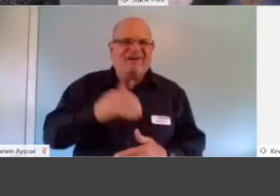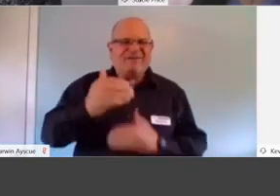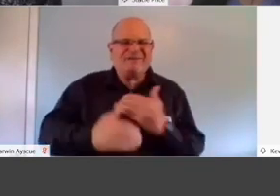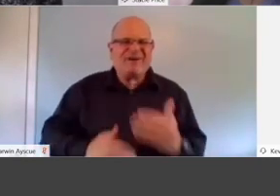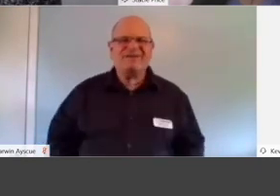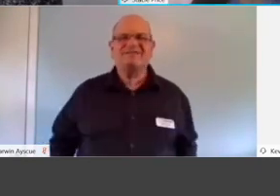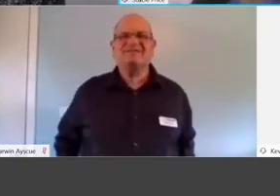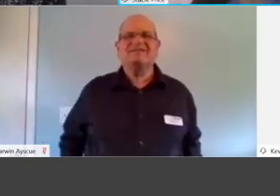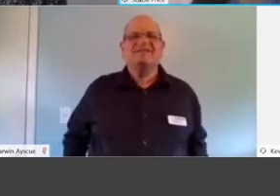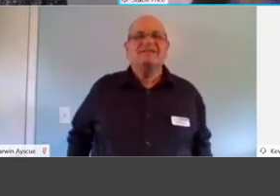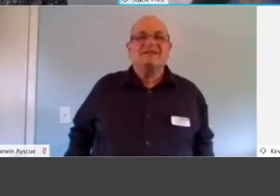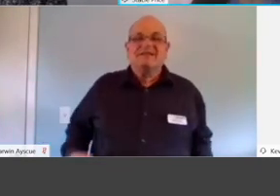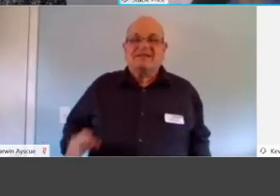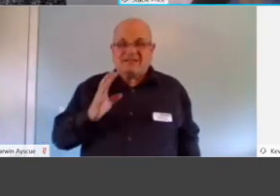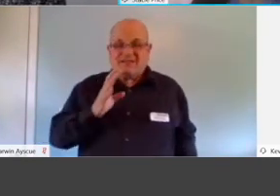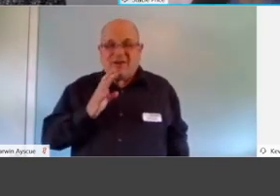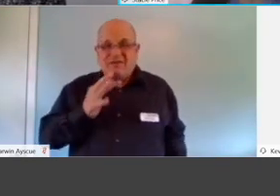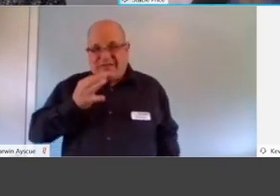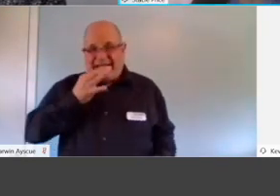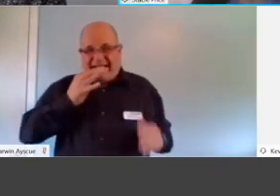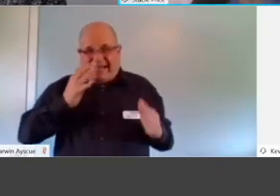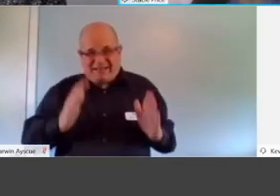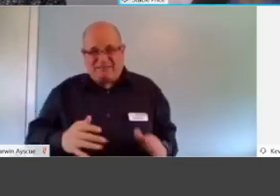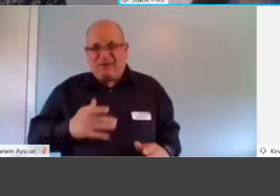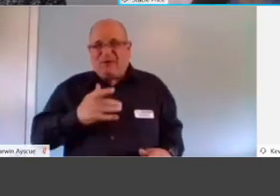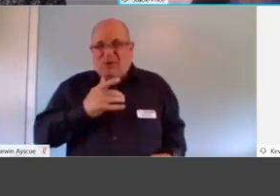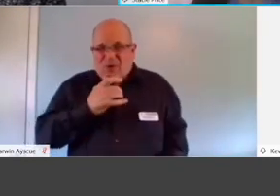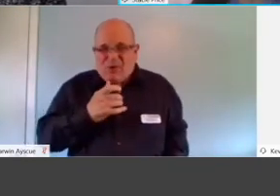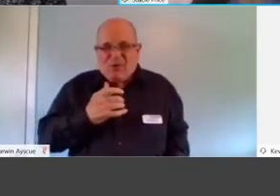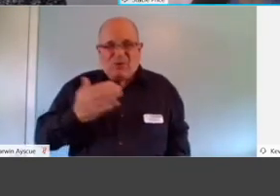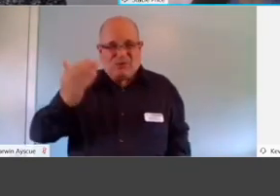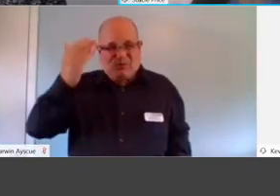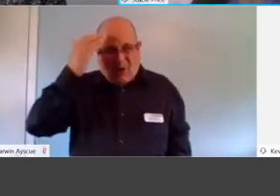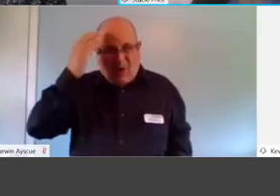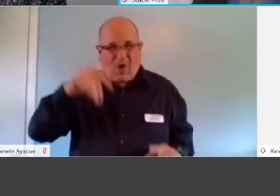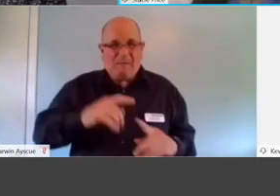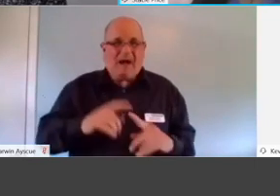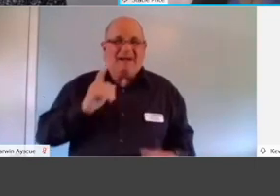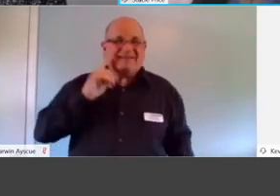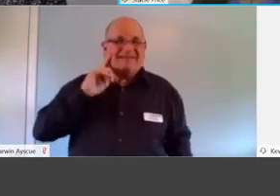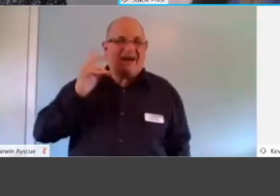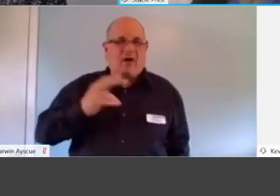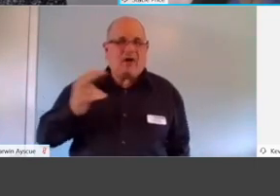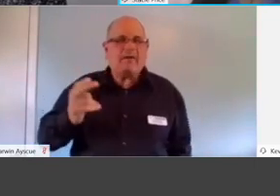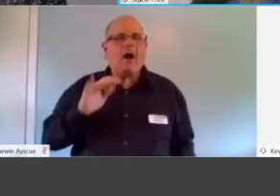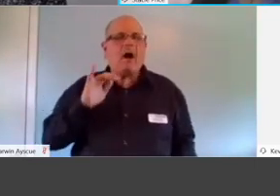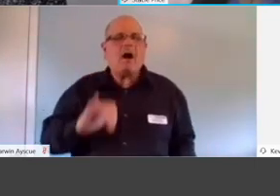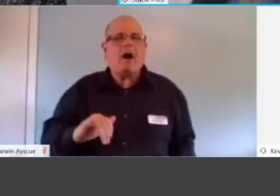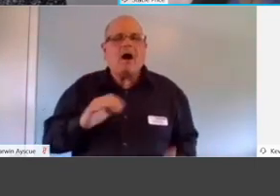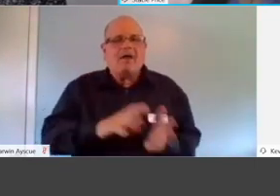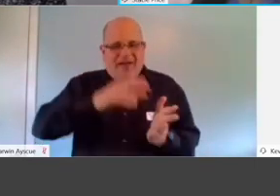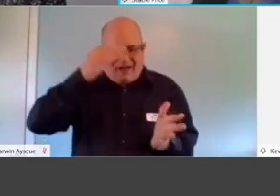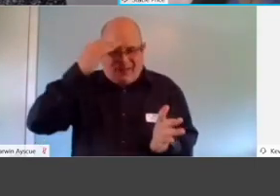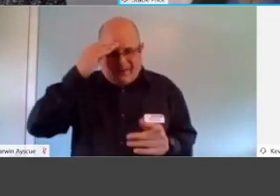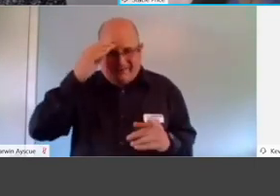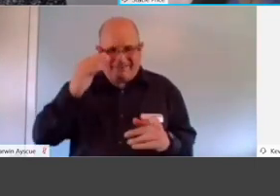an expert that had expertise in hearing impairment, what they learned was that someone actually